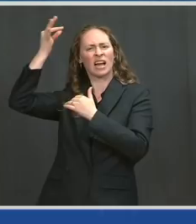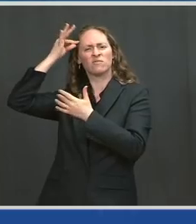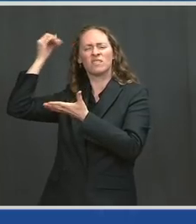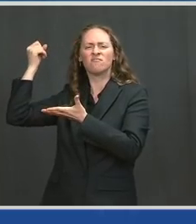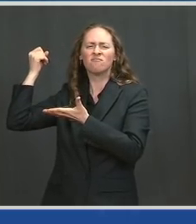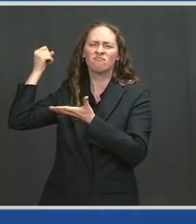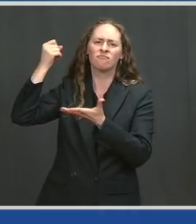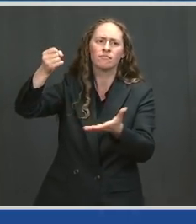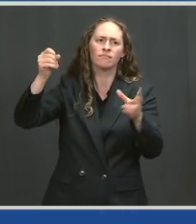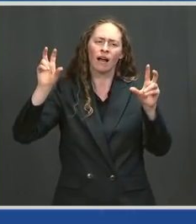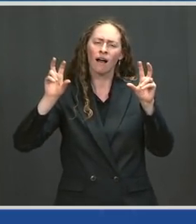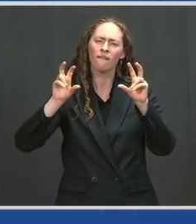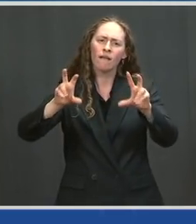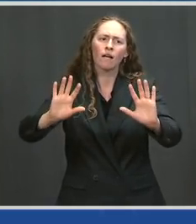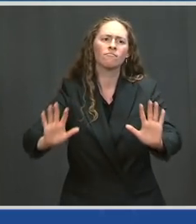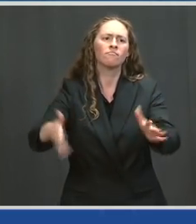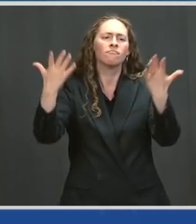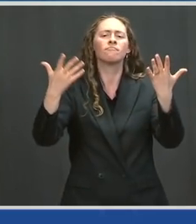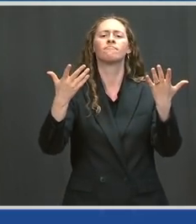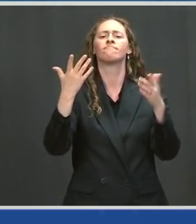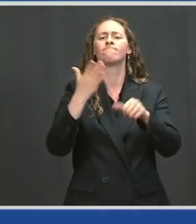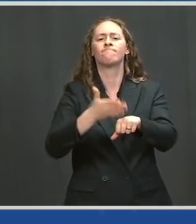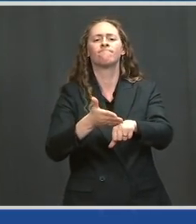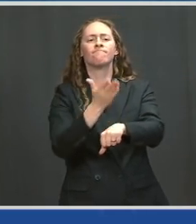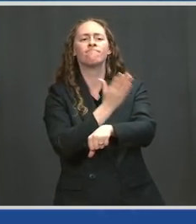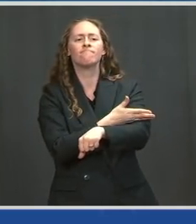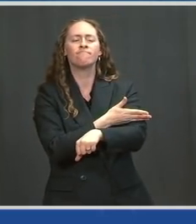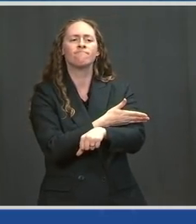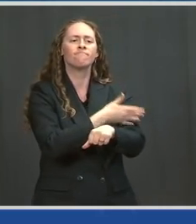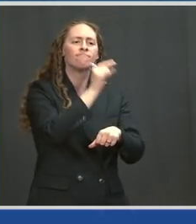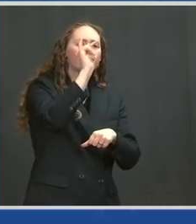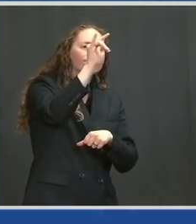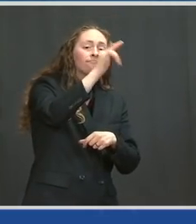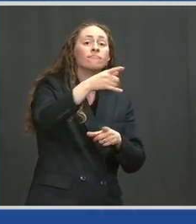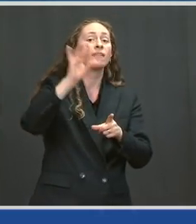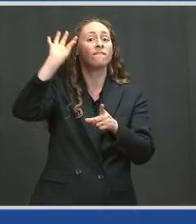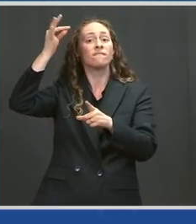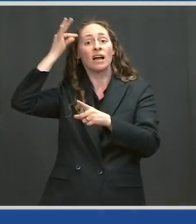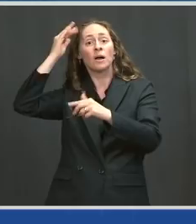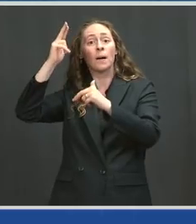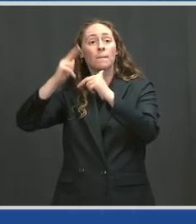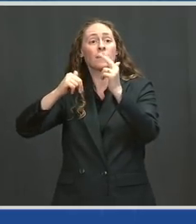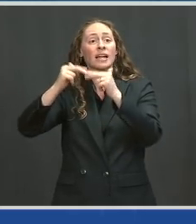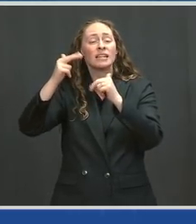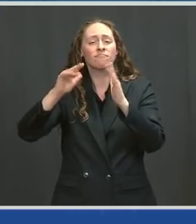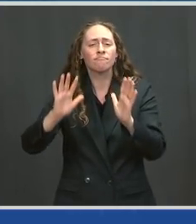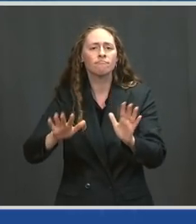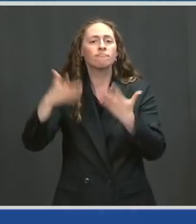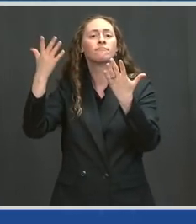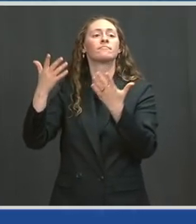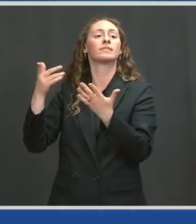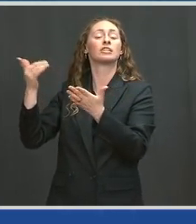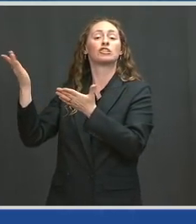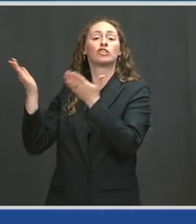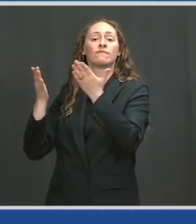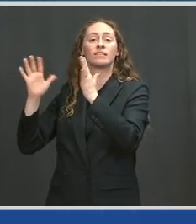or installing railings in federal buildings, to professional services. We have a thing called --